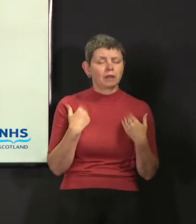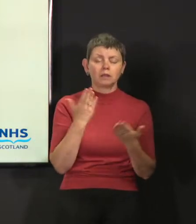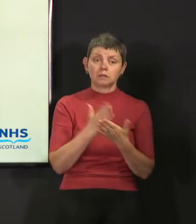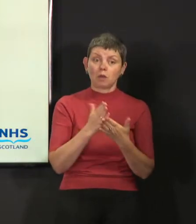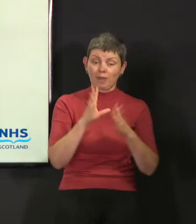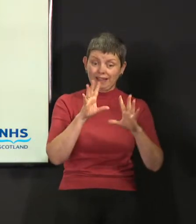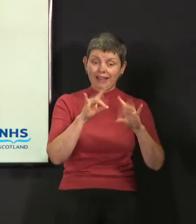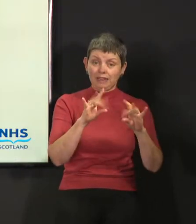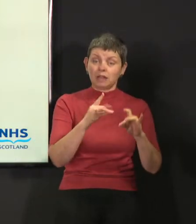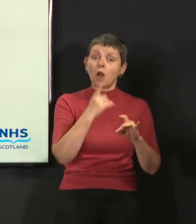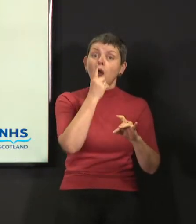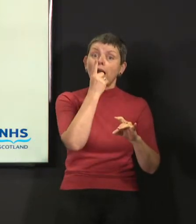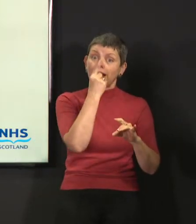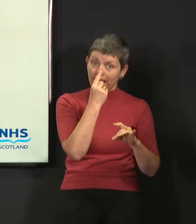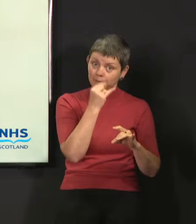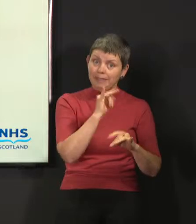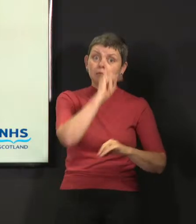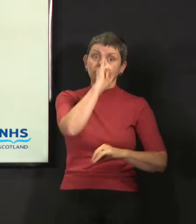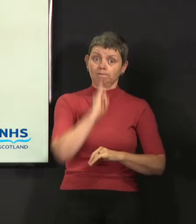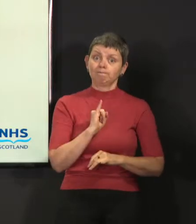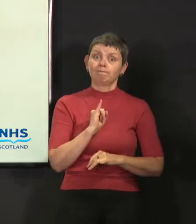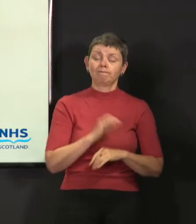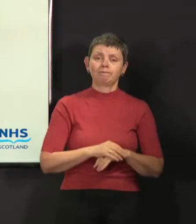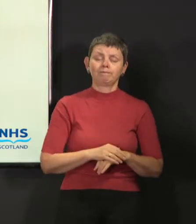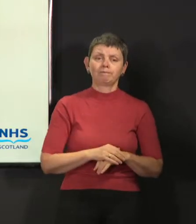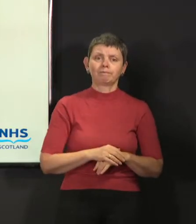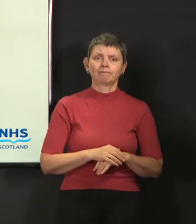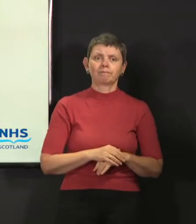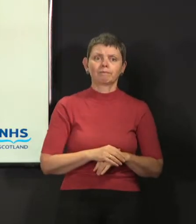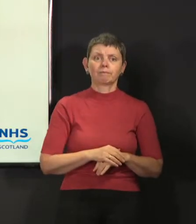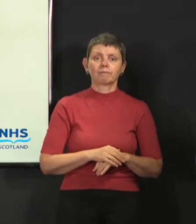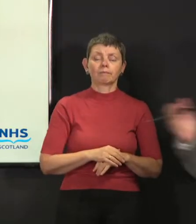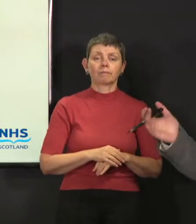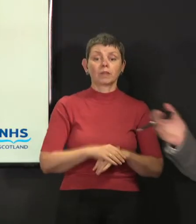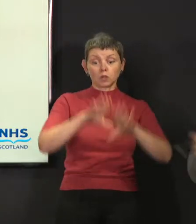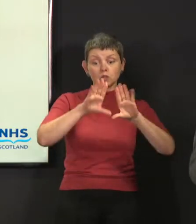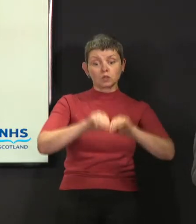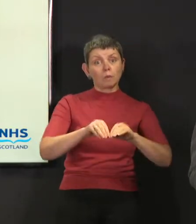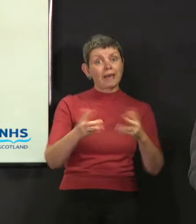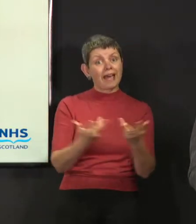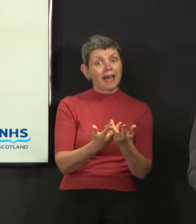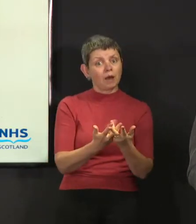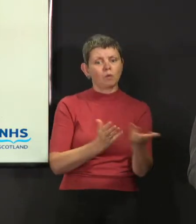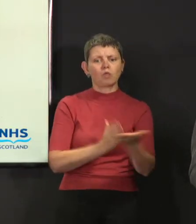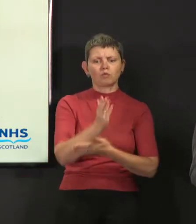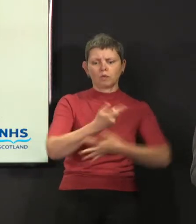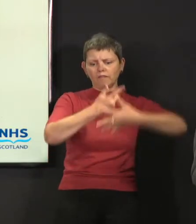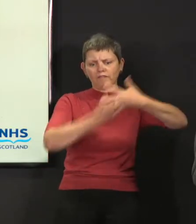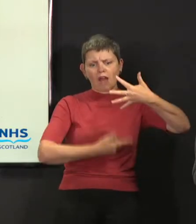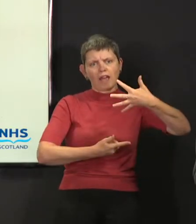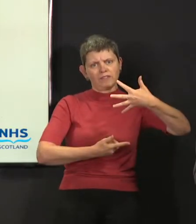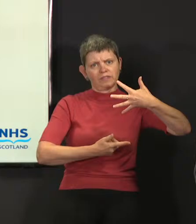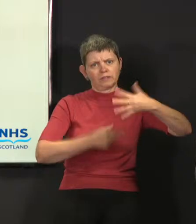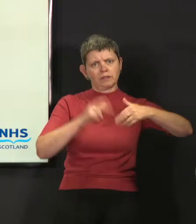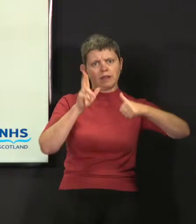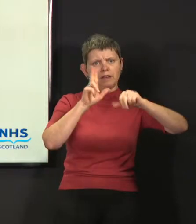illness this virus causes. The way you can stop that is following the FACTS that you've just heard from the First